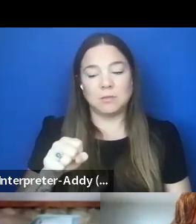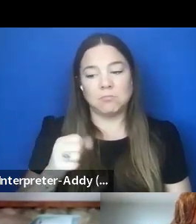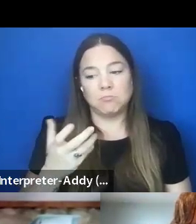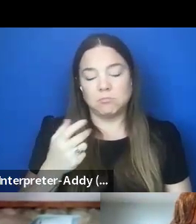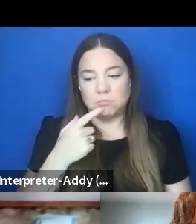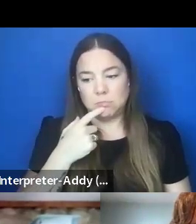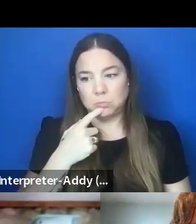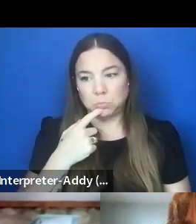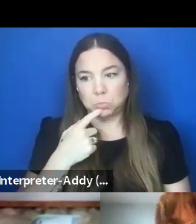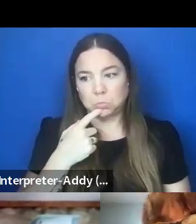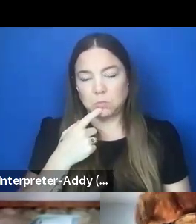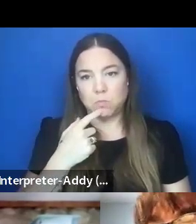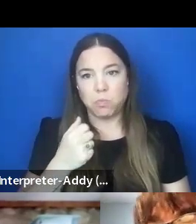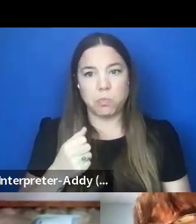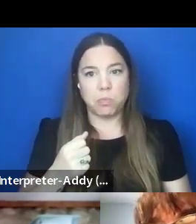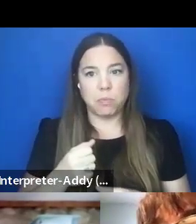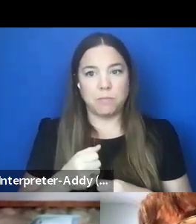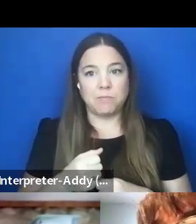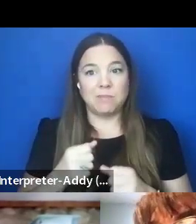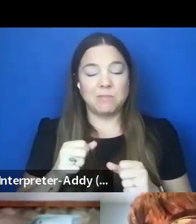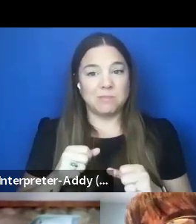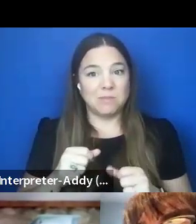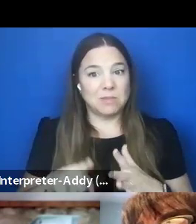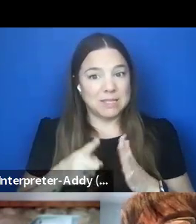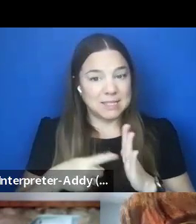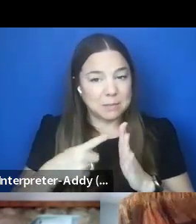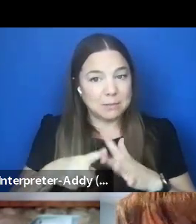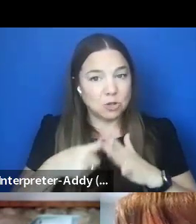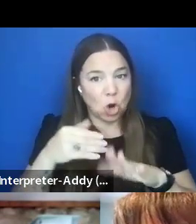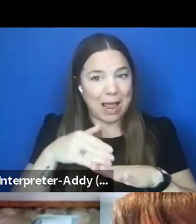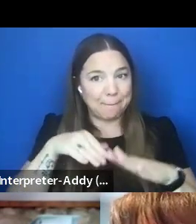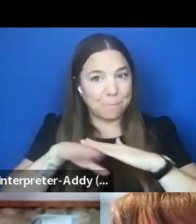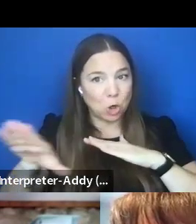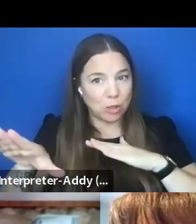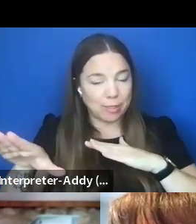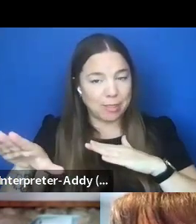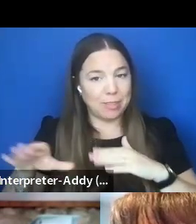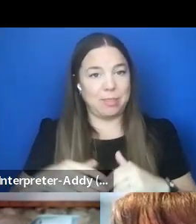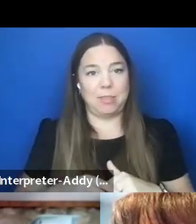Don Dew: It can be cause that birth even. Don Dew: It's awareness about Don Dew: cool